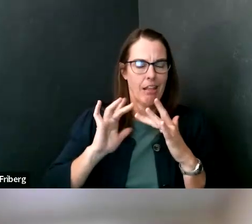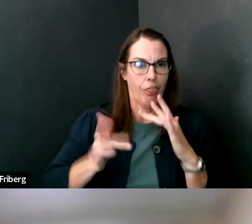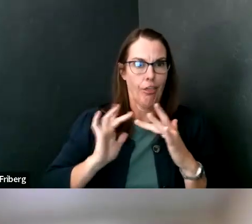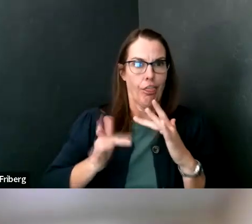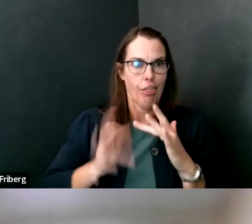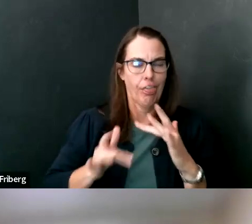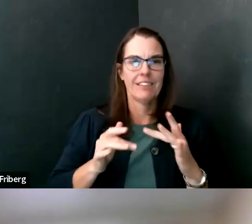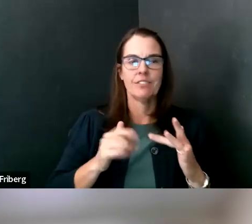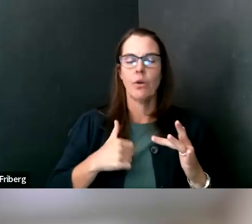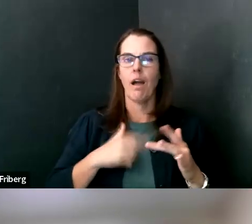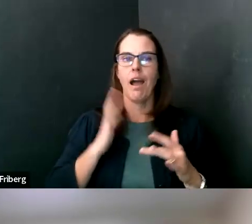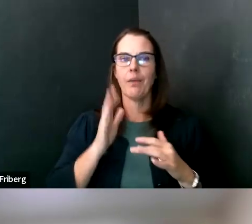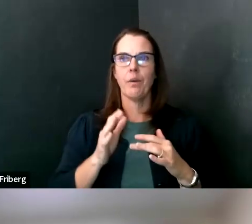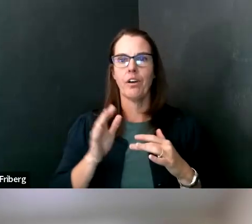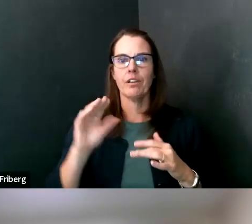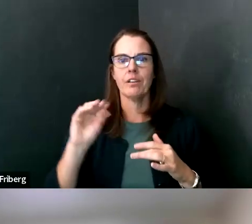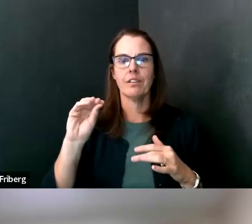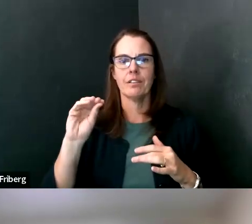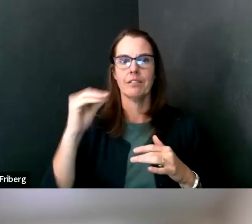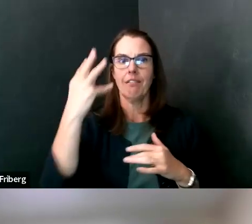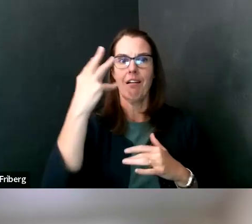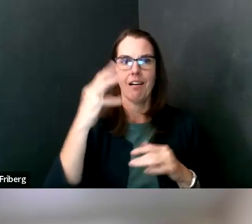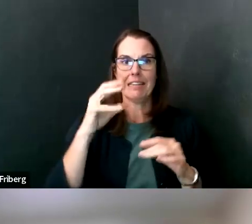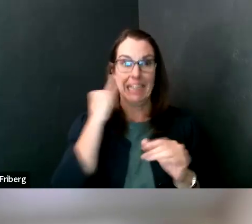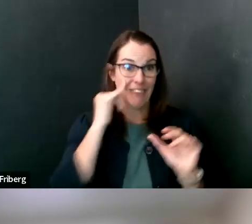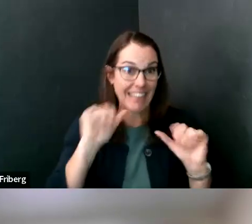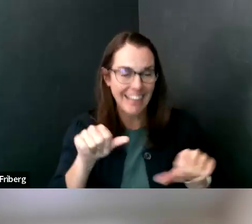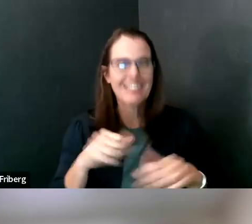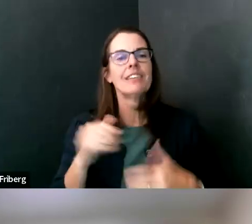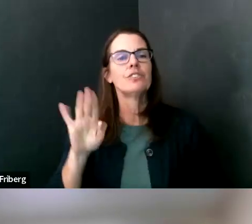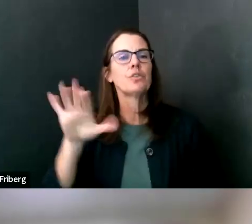so I'll keep I'll keep the camera on as much as I can. Uh, bio reiterates it concerns around